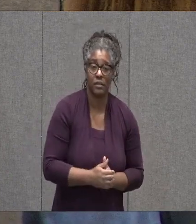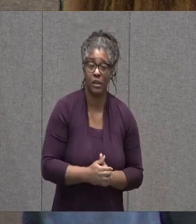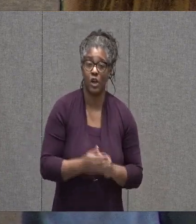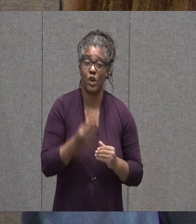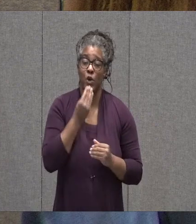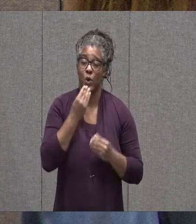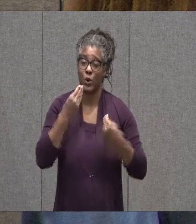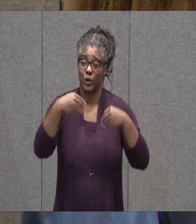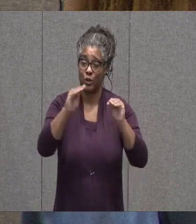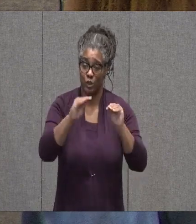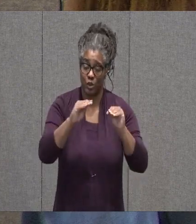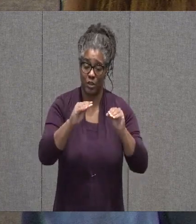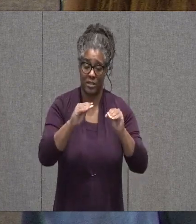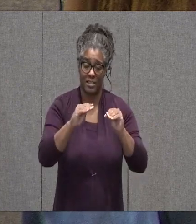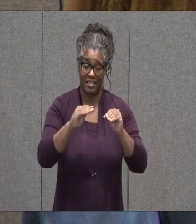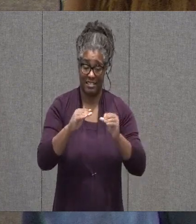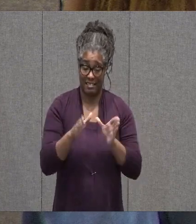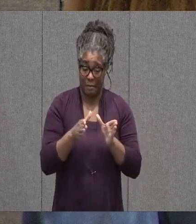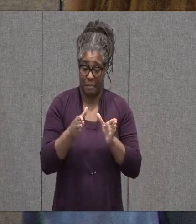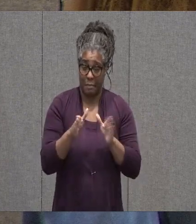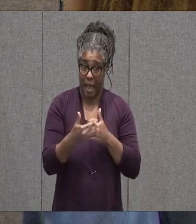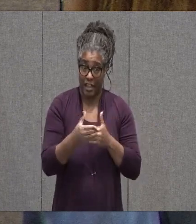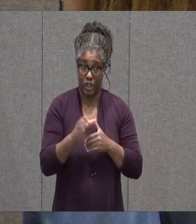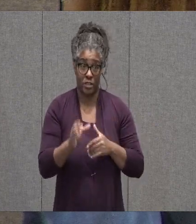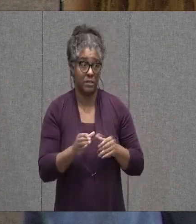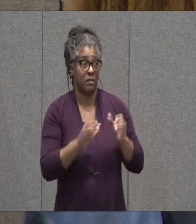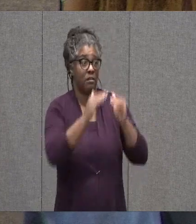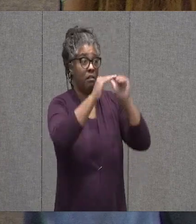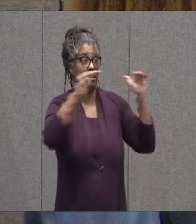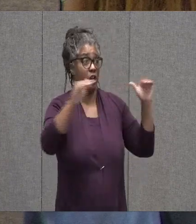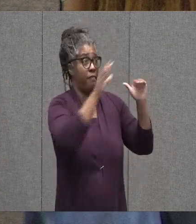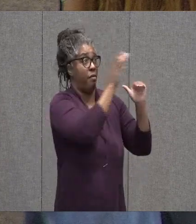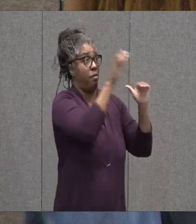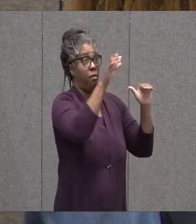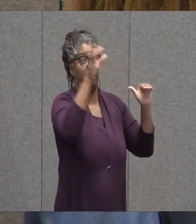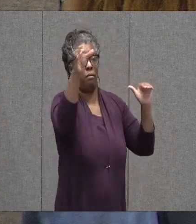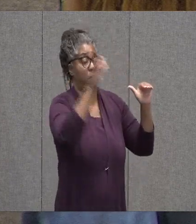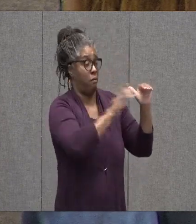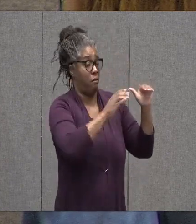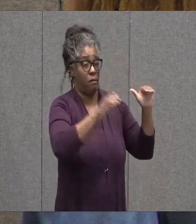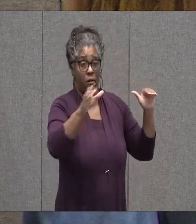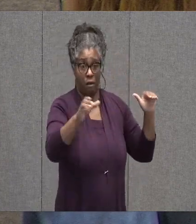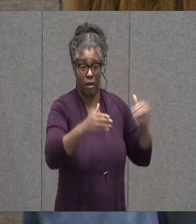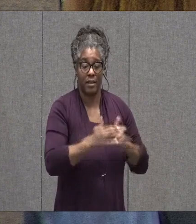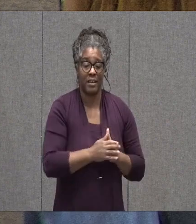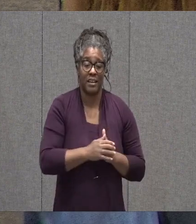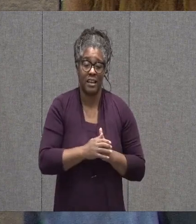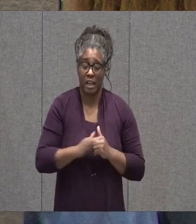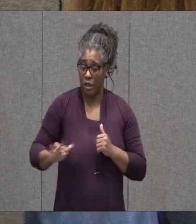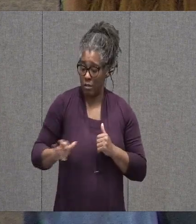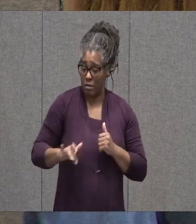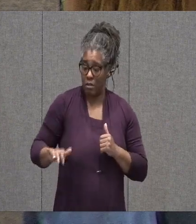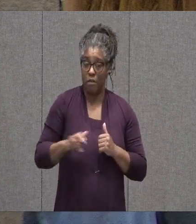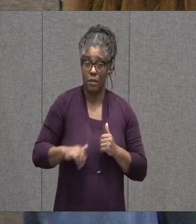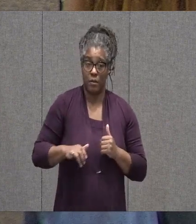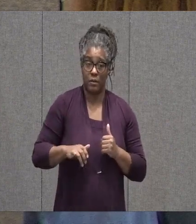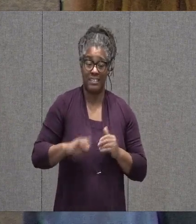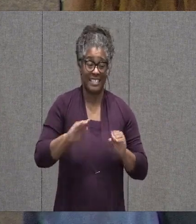the packages on a display in the store. A checkout clerk sells the strawberries to your family.